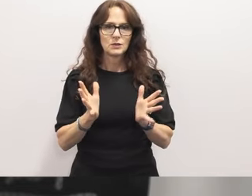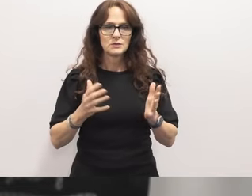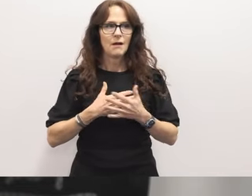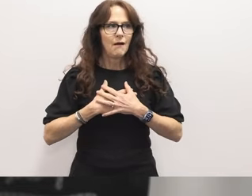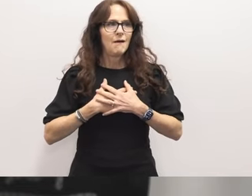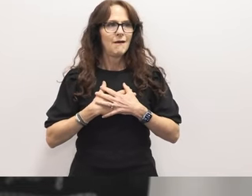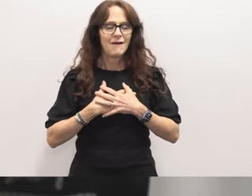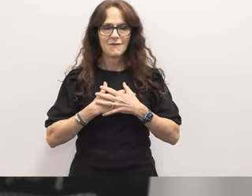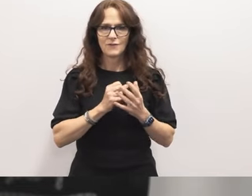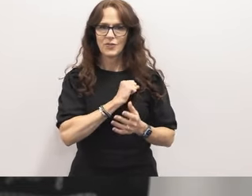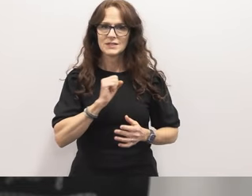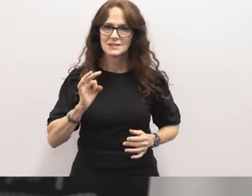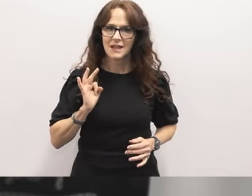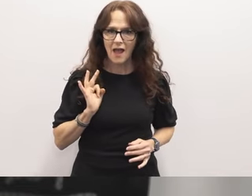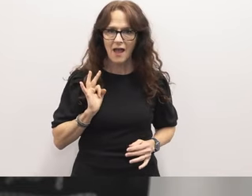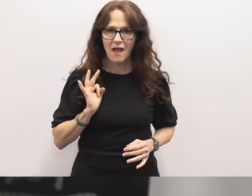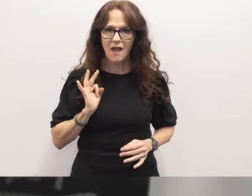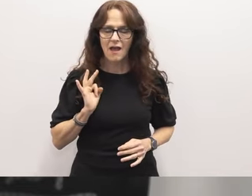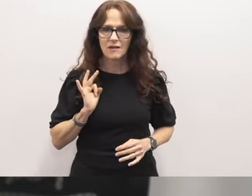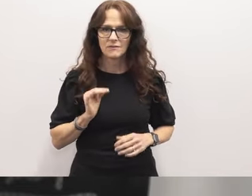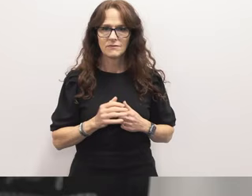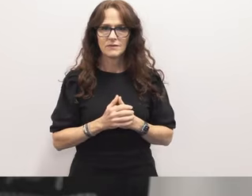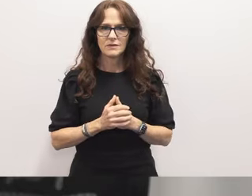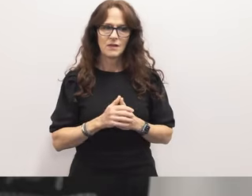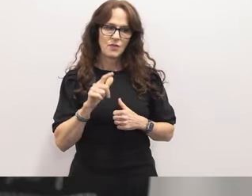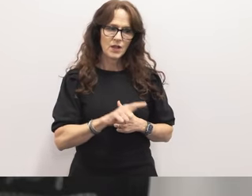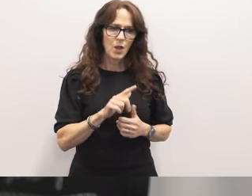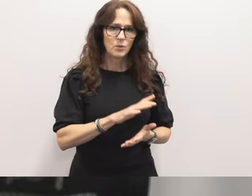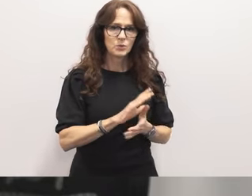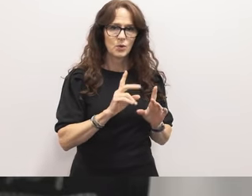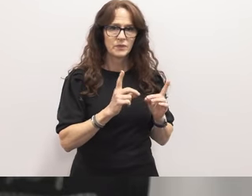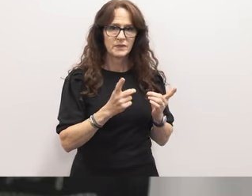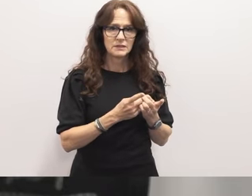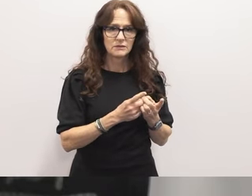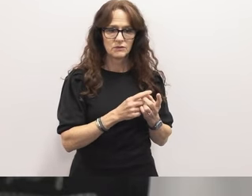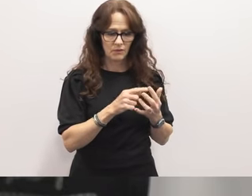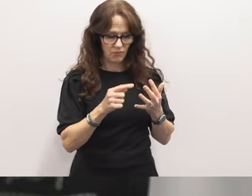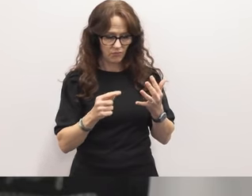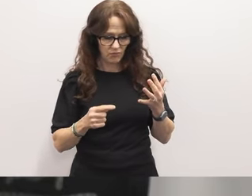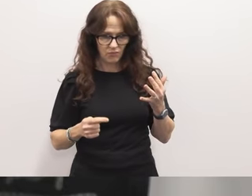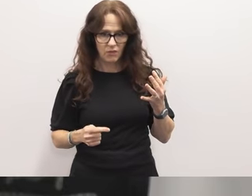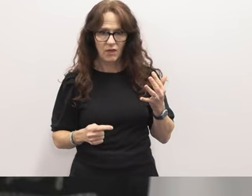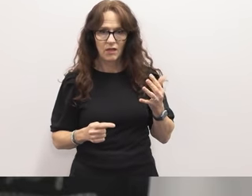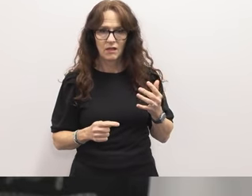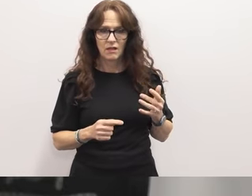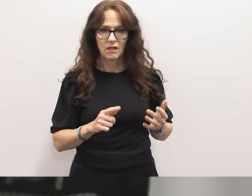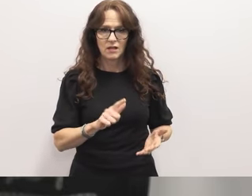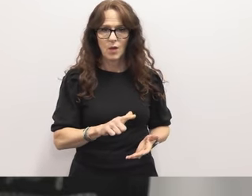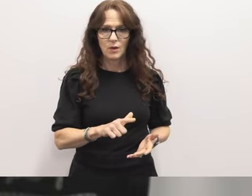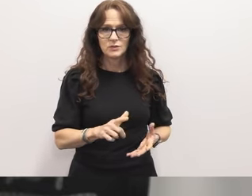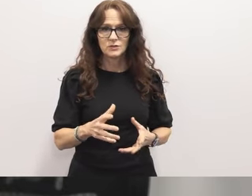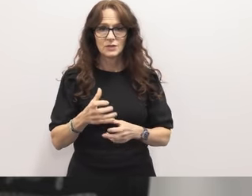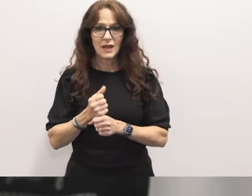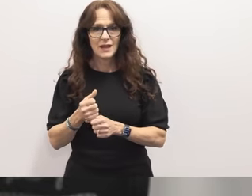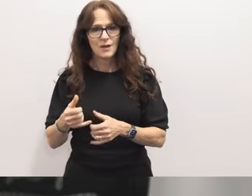You can imagine being the lowest school in the district in terms of SPAC scores to receiving awards.